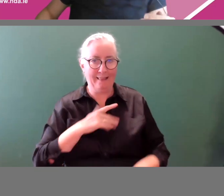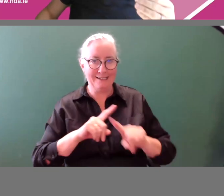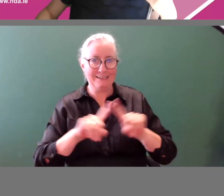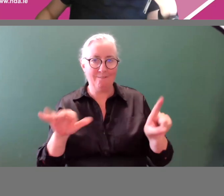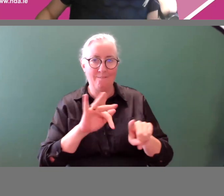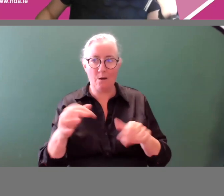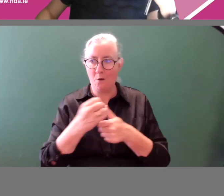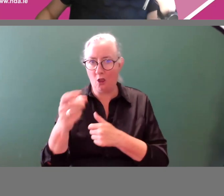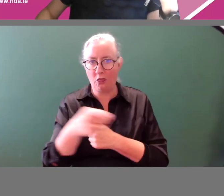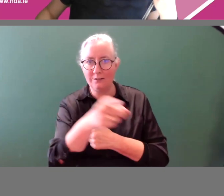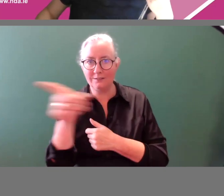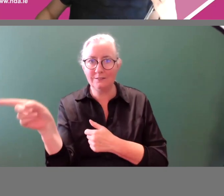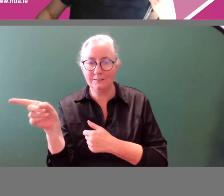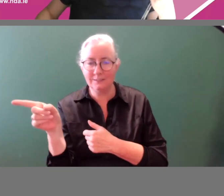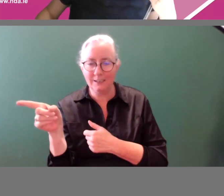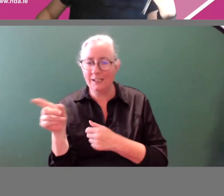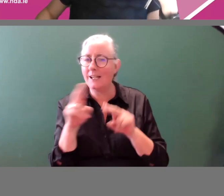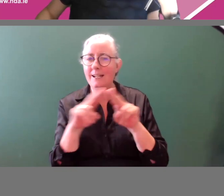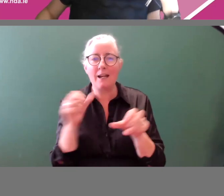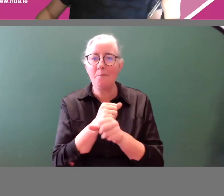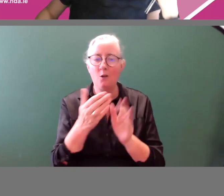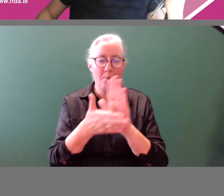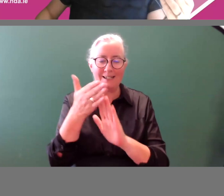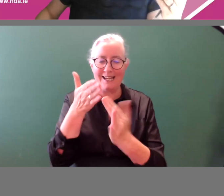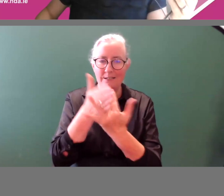So again it's not about the building being accessible it's about how does it make you